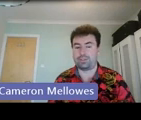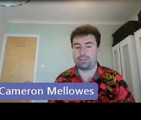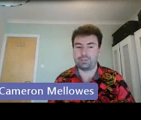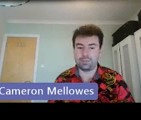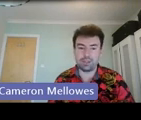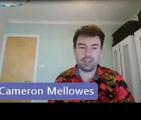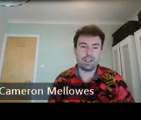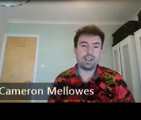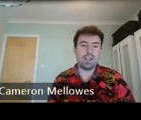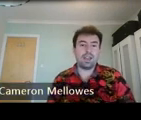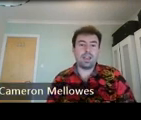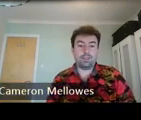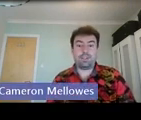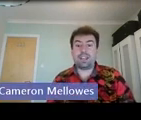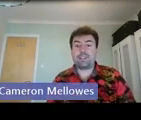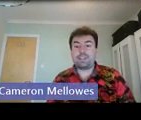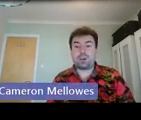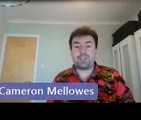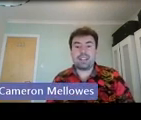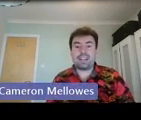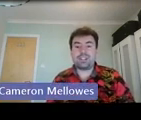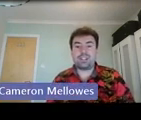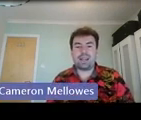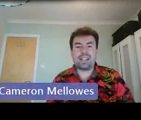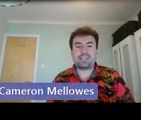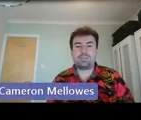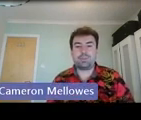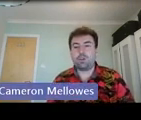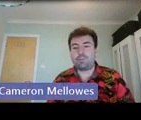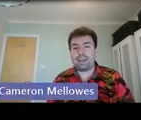country. The first phase of the conversation took place before the